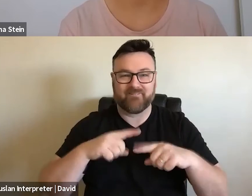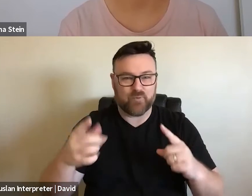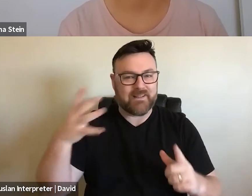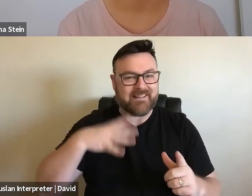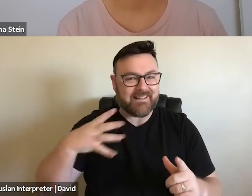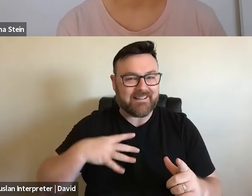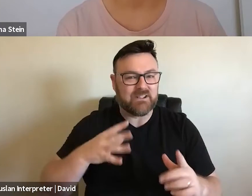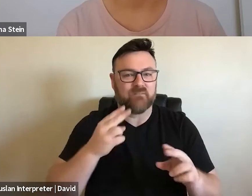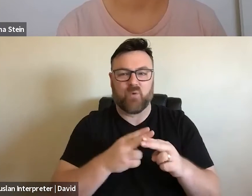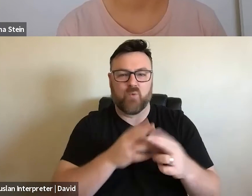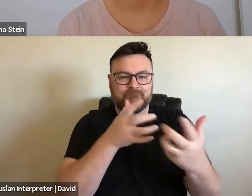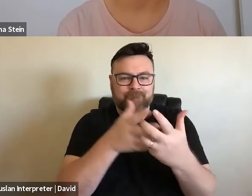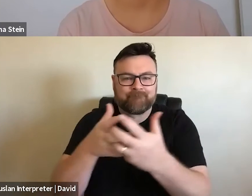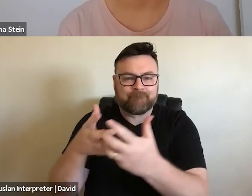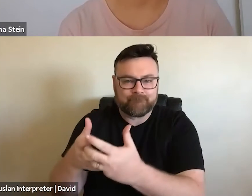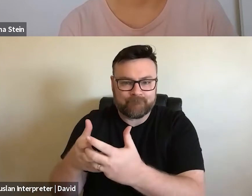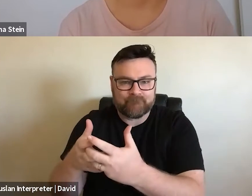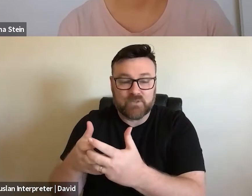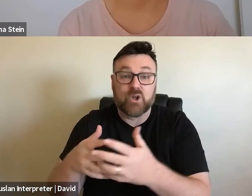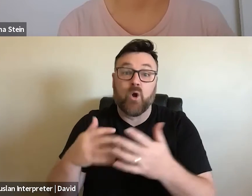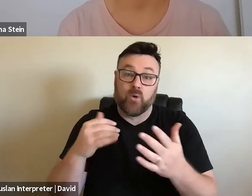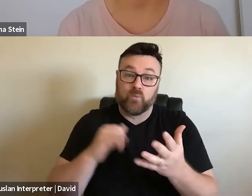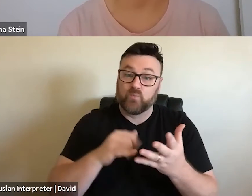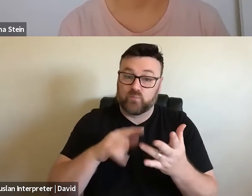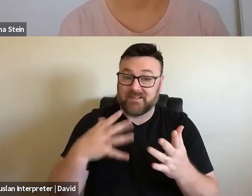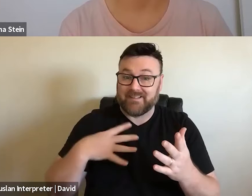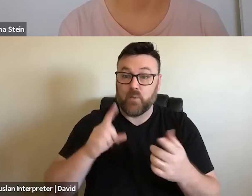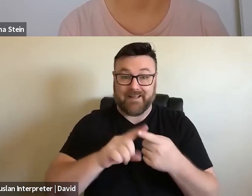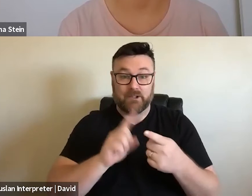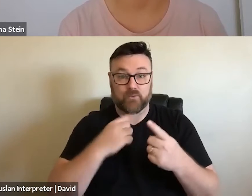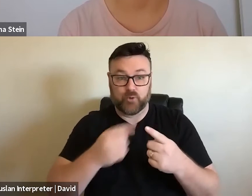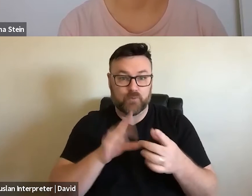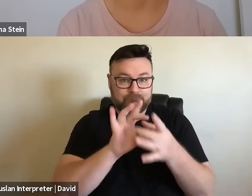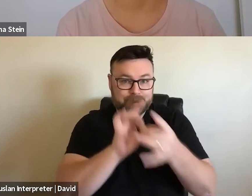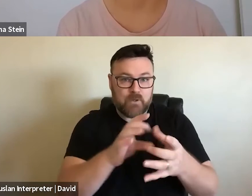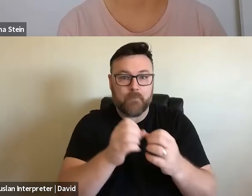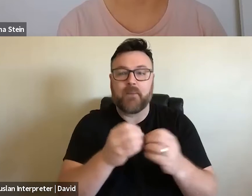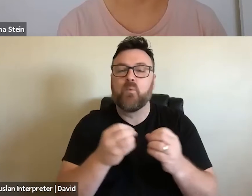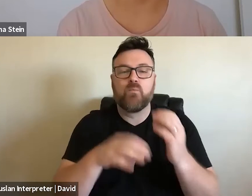In market for engaging audiences at home through digital or virtual offerings.